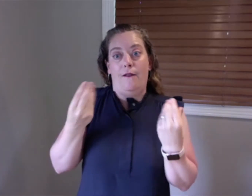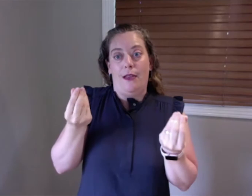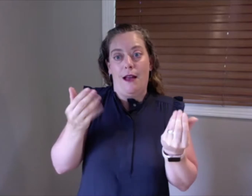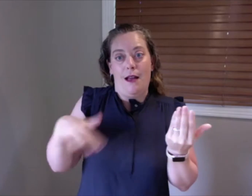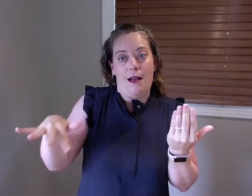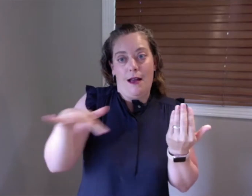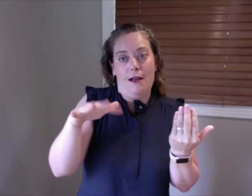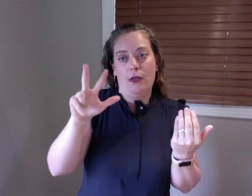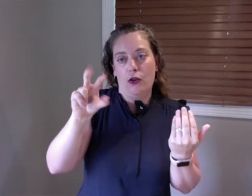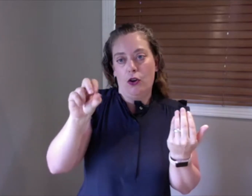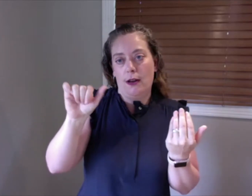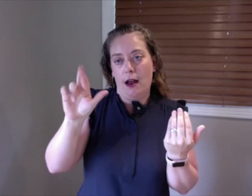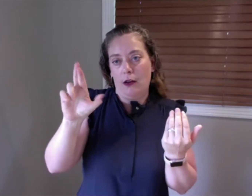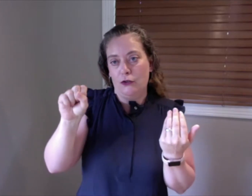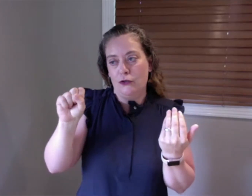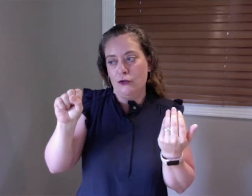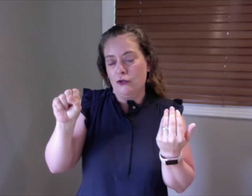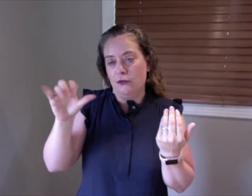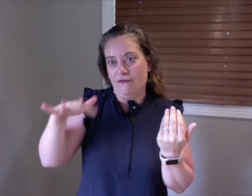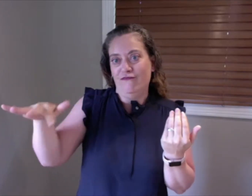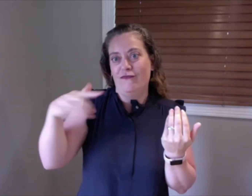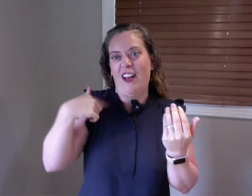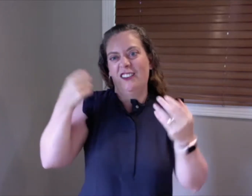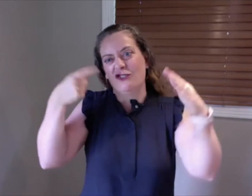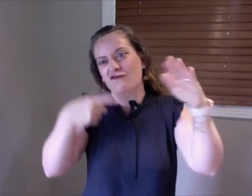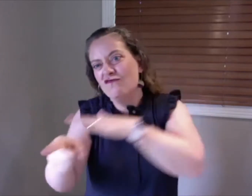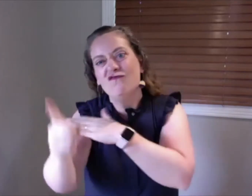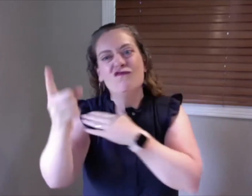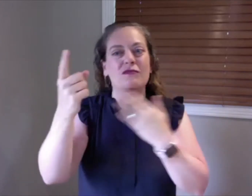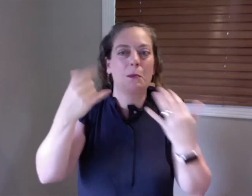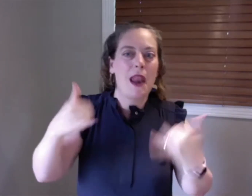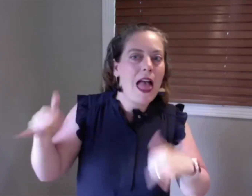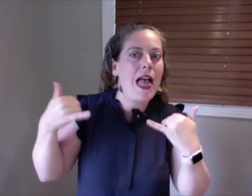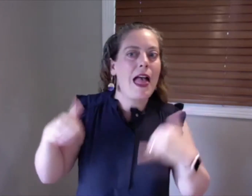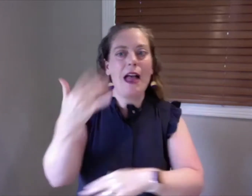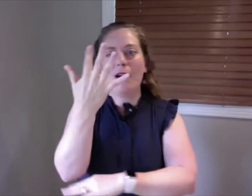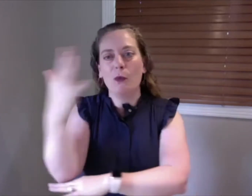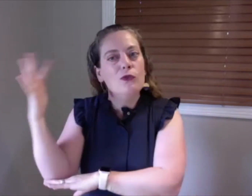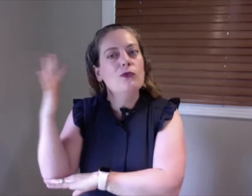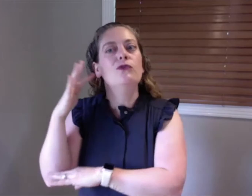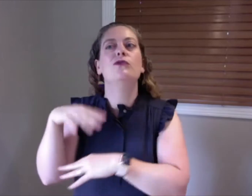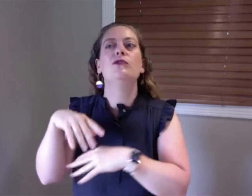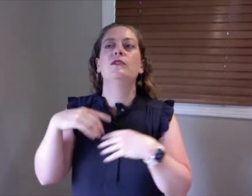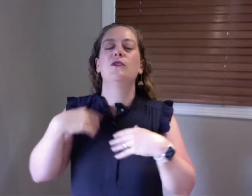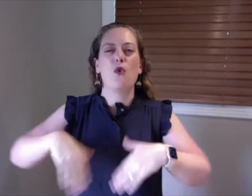and I used to go off into the woods to